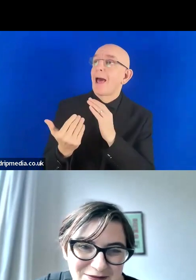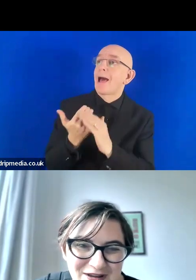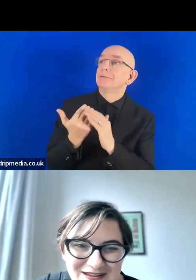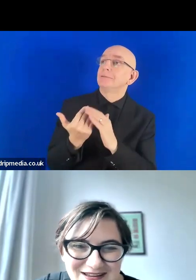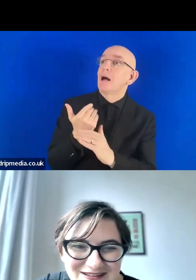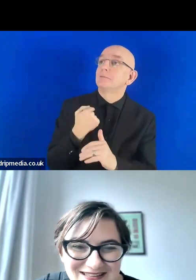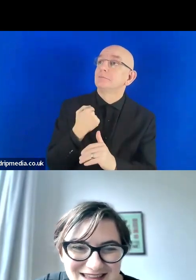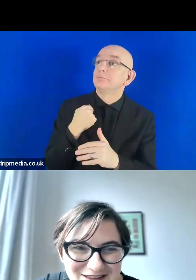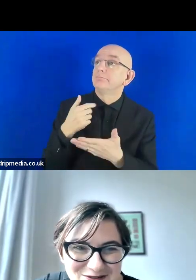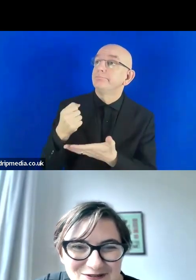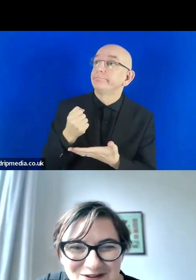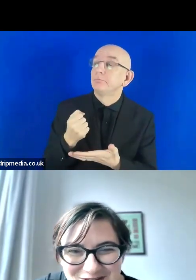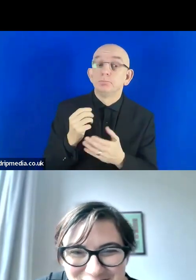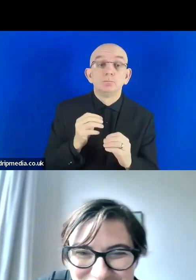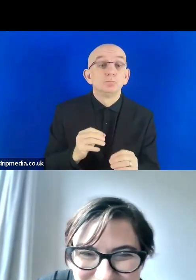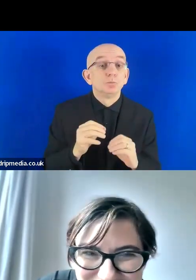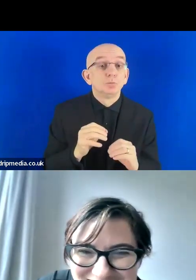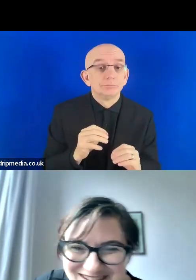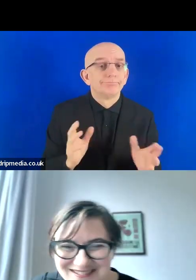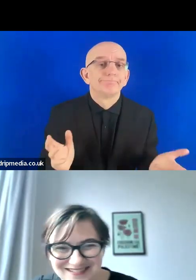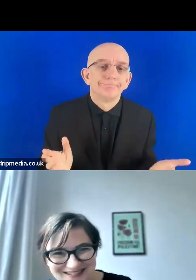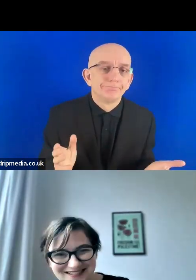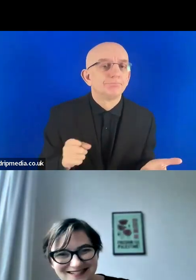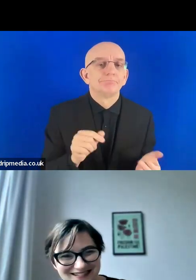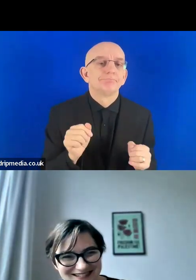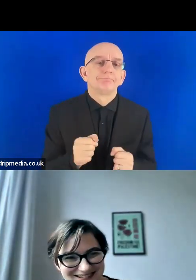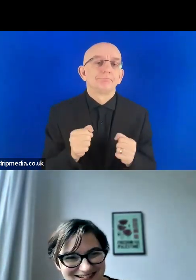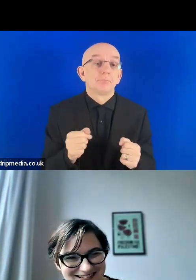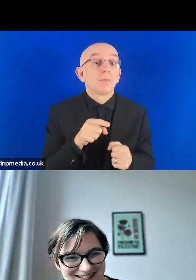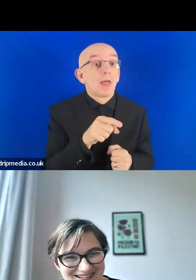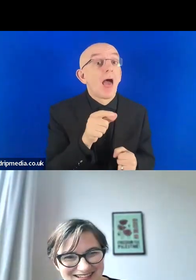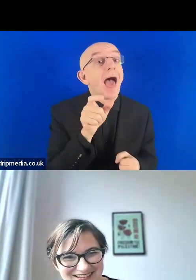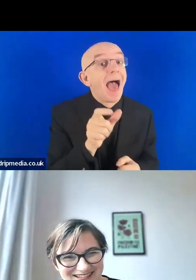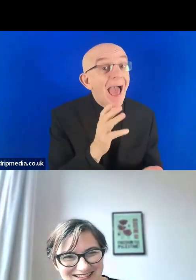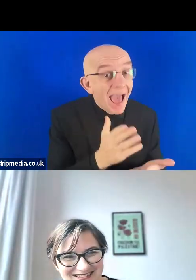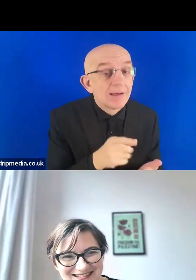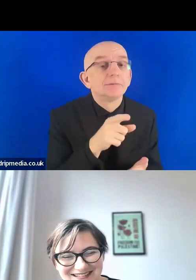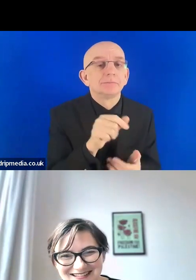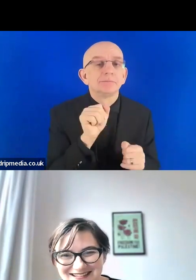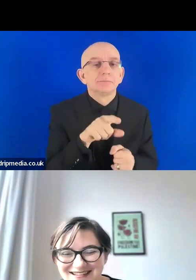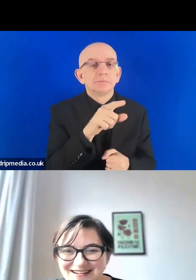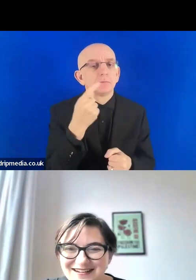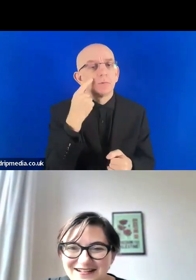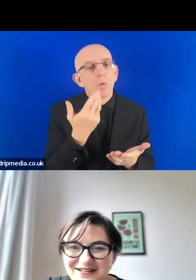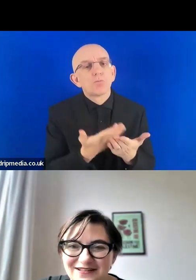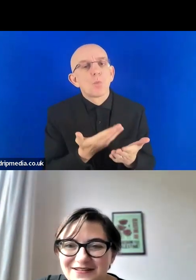Sorry. Thank you. Over to you, Valerie. Thank you. Thank you so much. In,